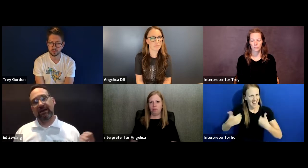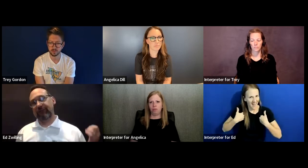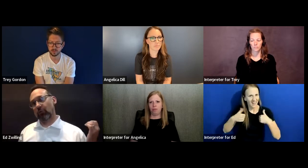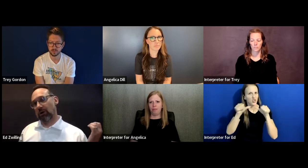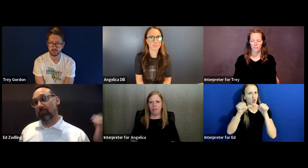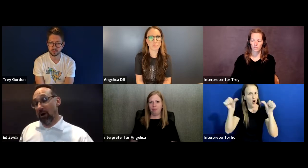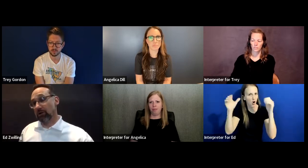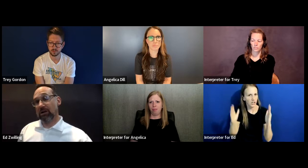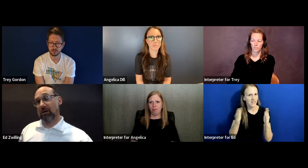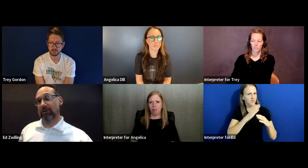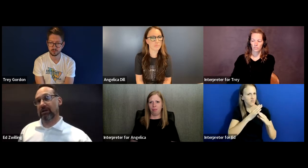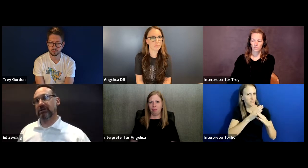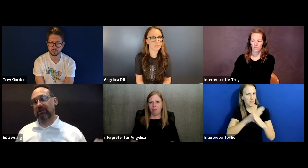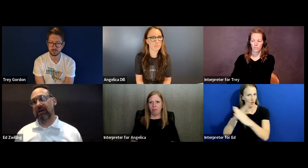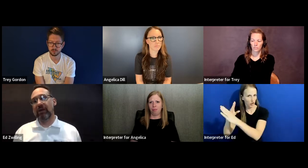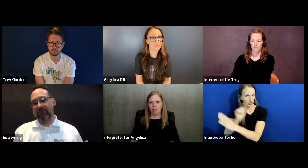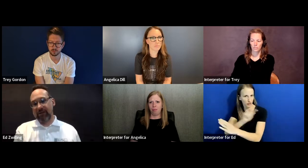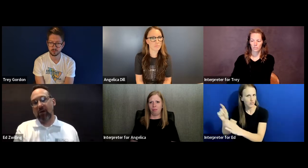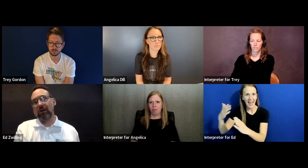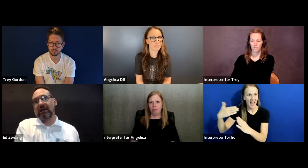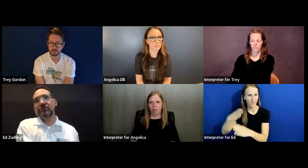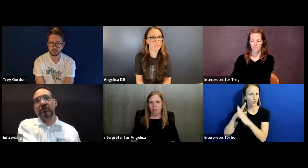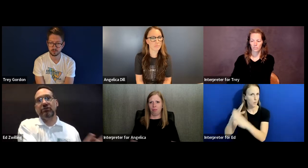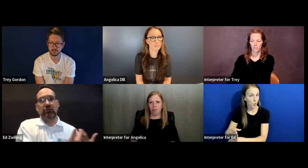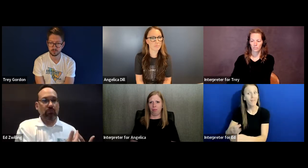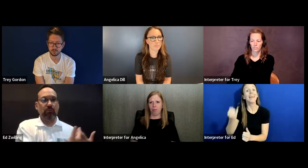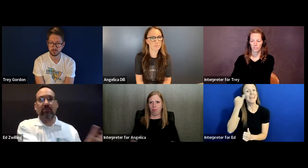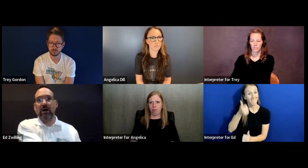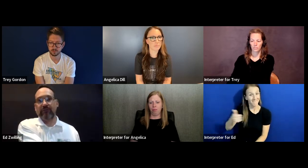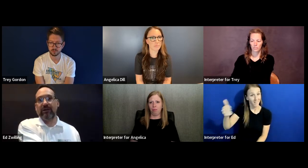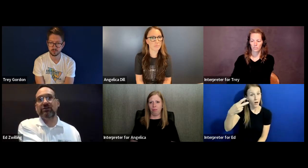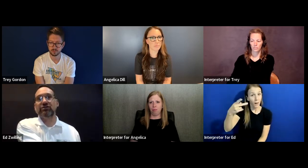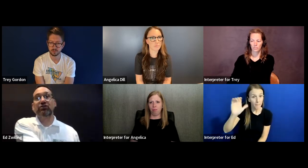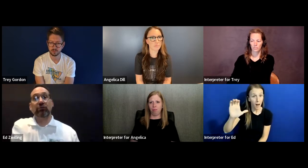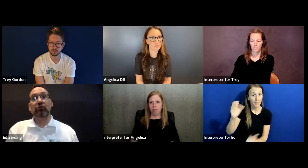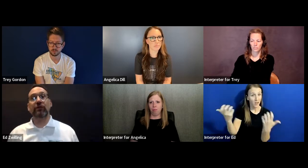if it were a public accommodation they would have the obligation to make modifications to remove